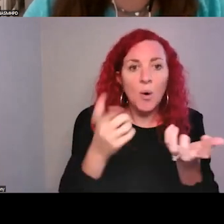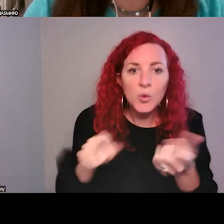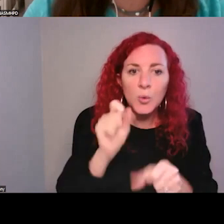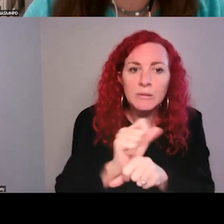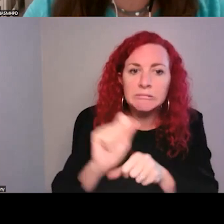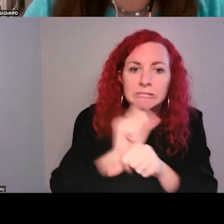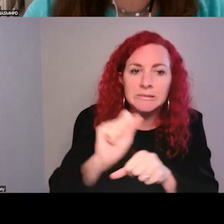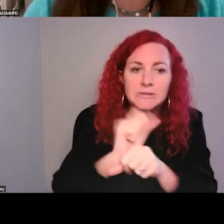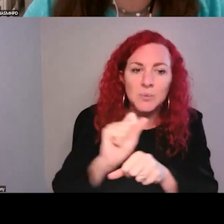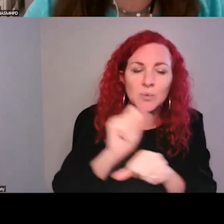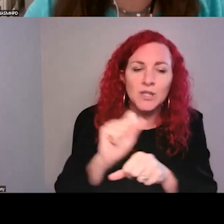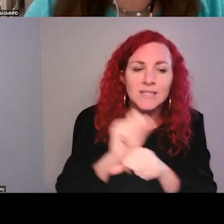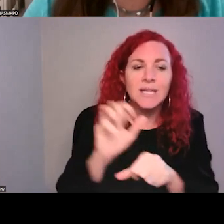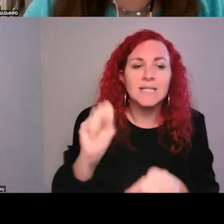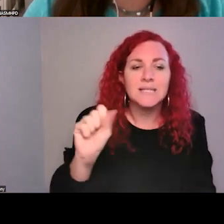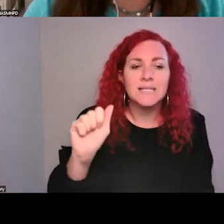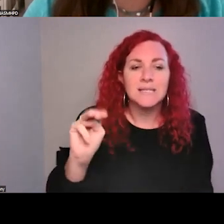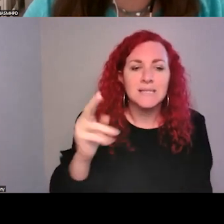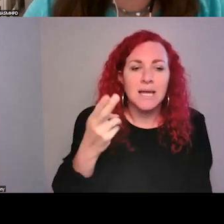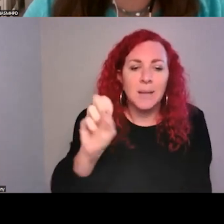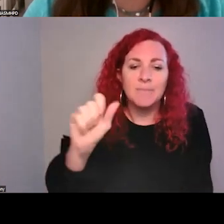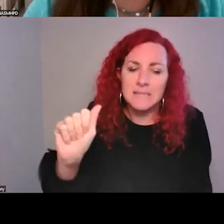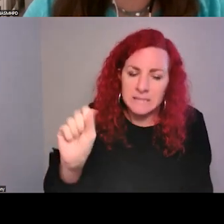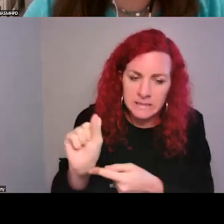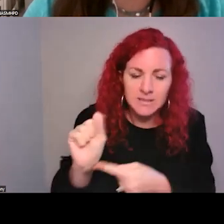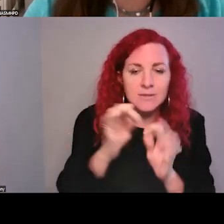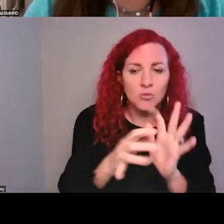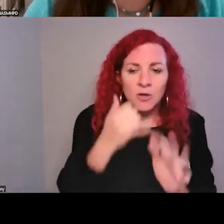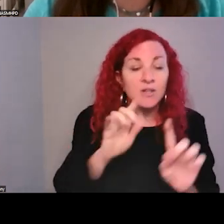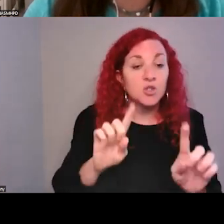SPREAD THE WORD IN THE NEXT FEW MONTHS AND WORK ON THE LEGISLATION AND I AM